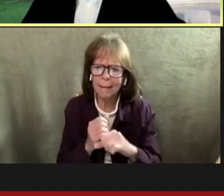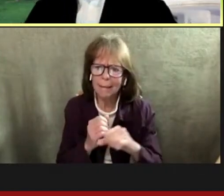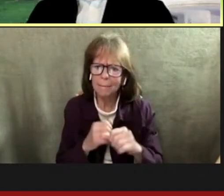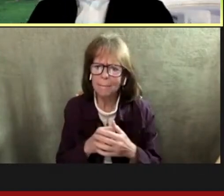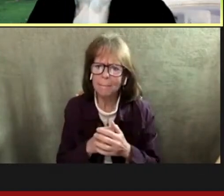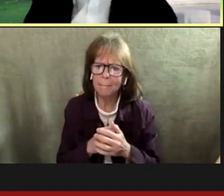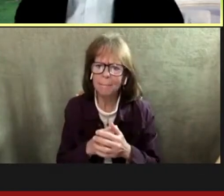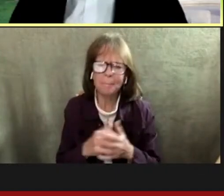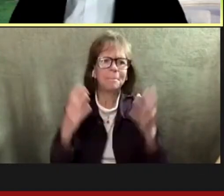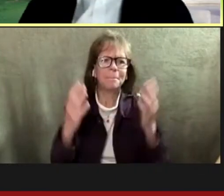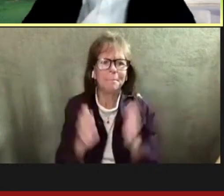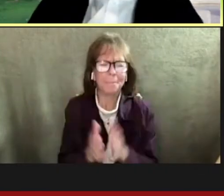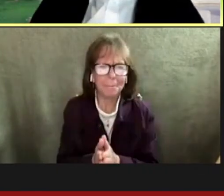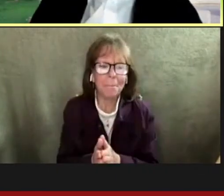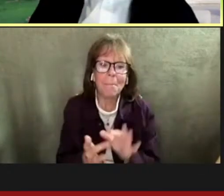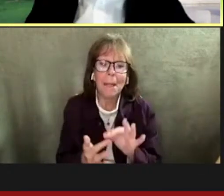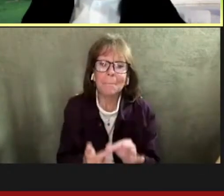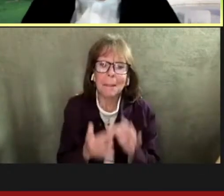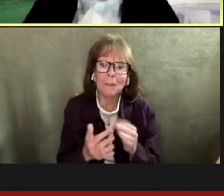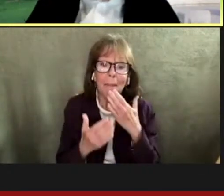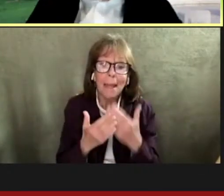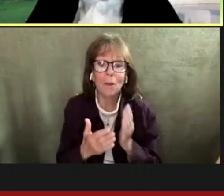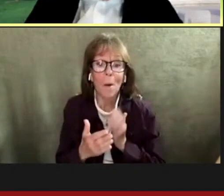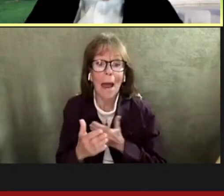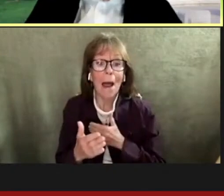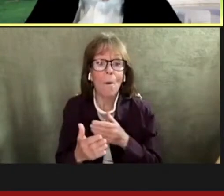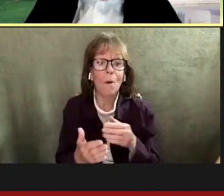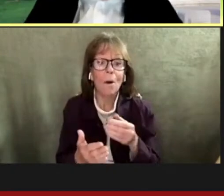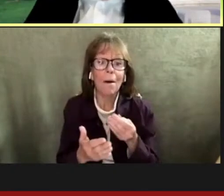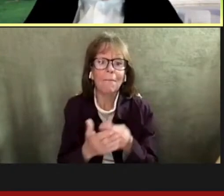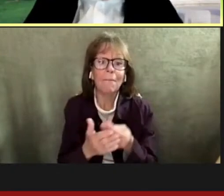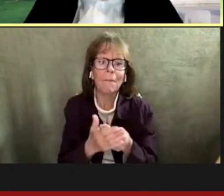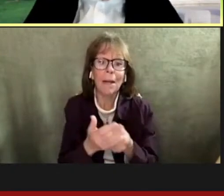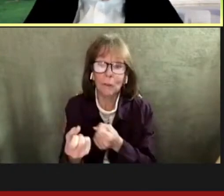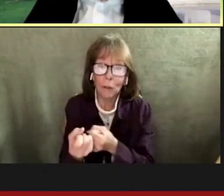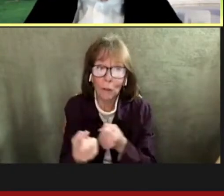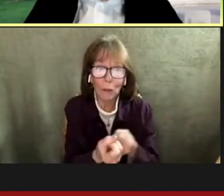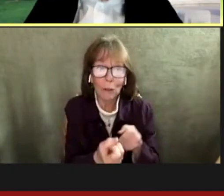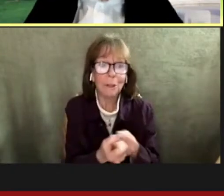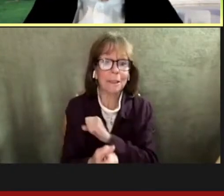A special thank you to our major funders, the Stanford Department of Radiology,